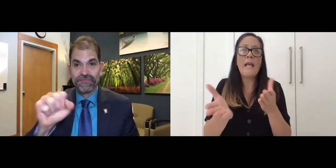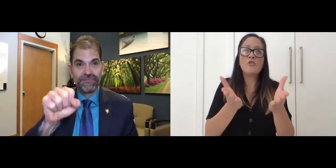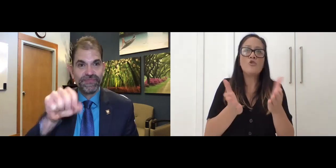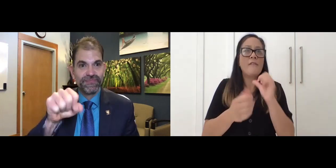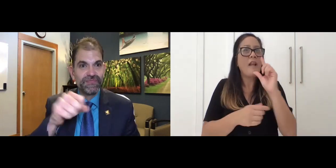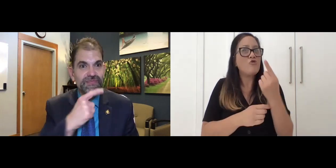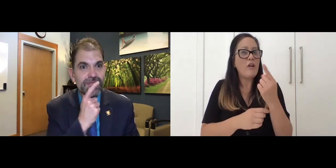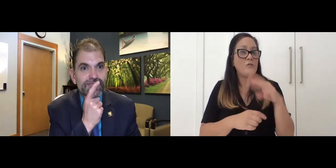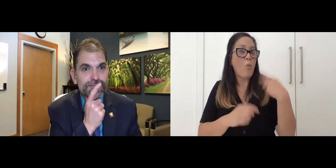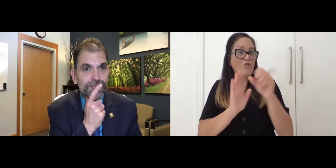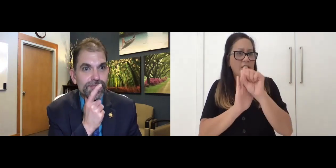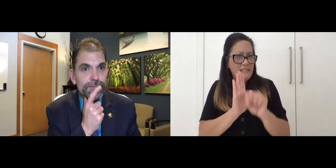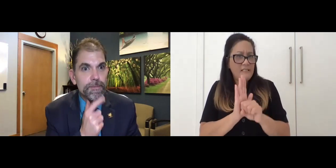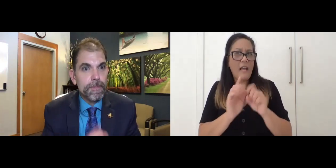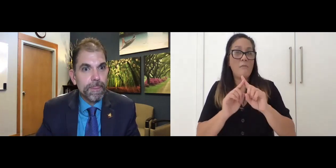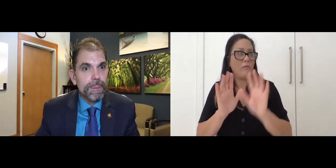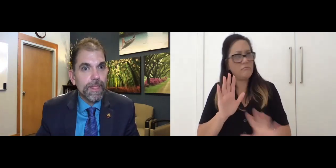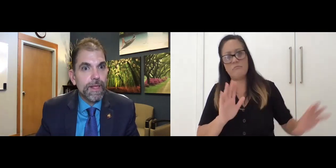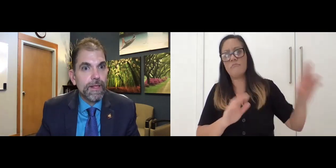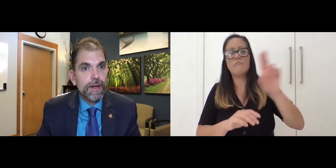What does it look like?